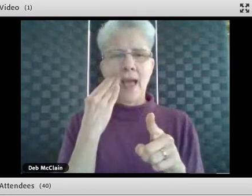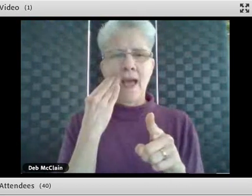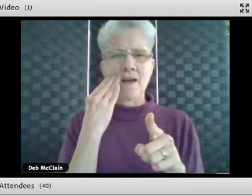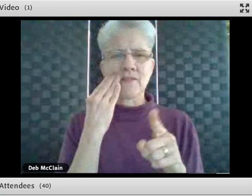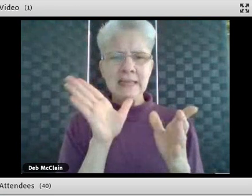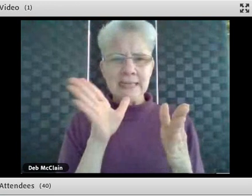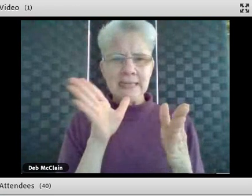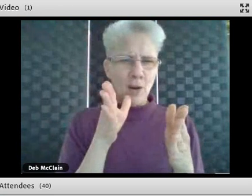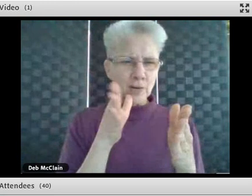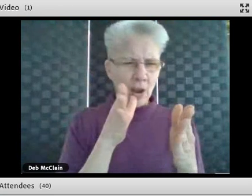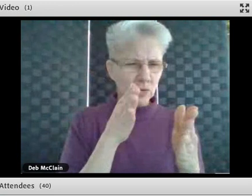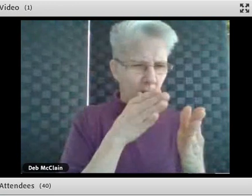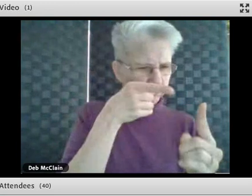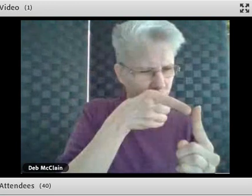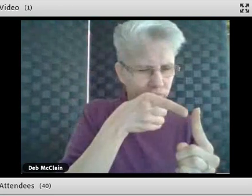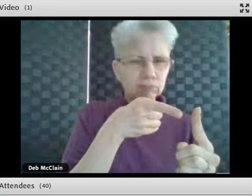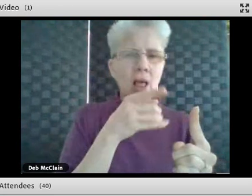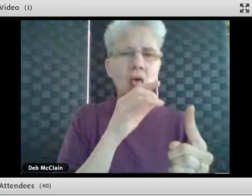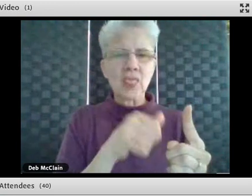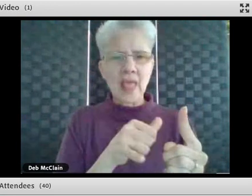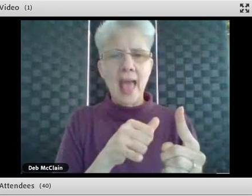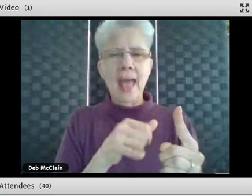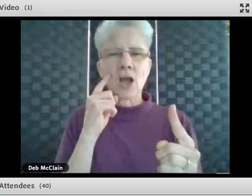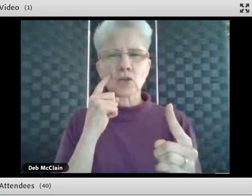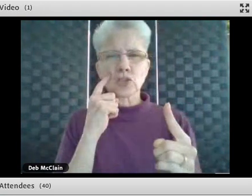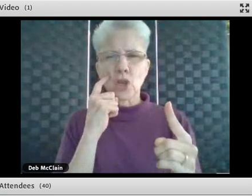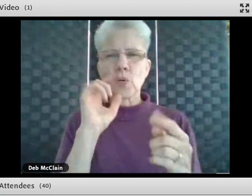then a narrower and narrower. I'll show you that hierarchy within.